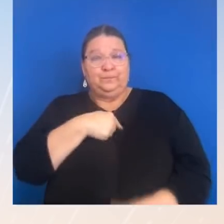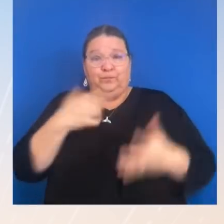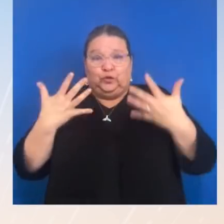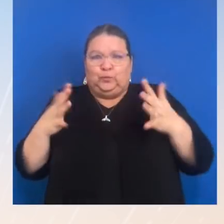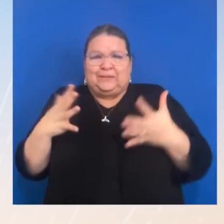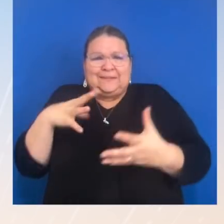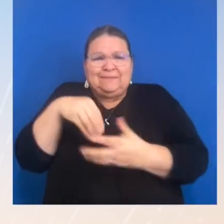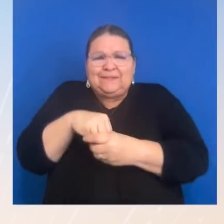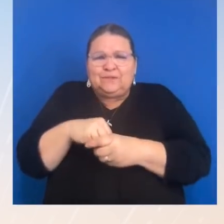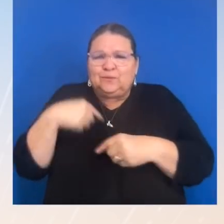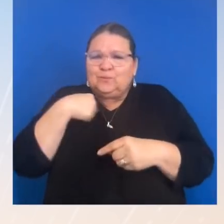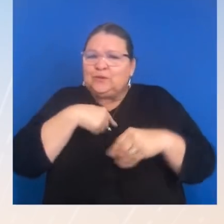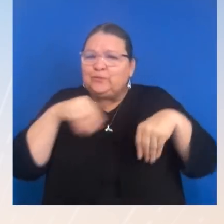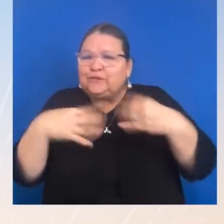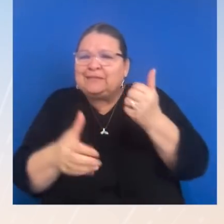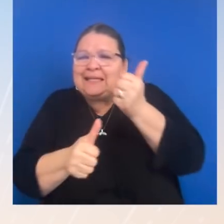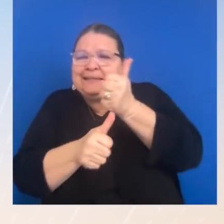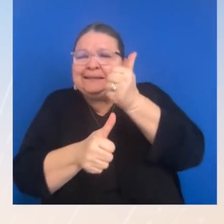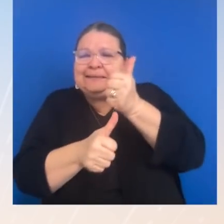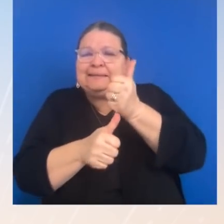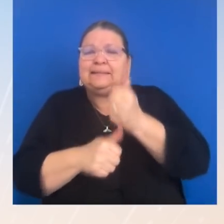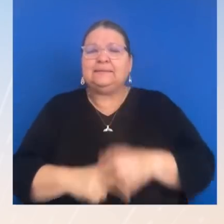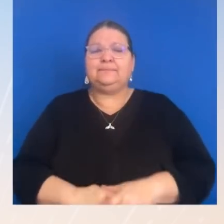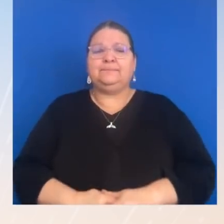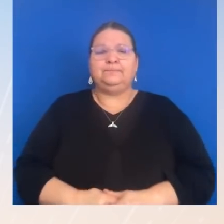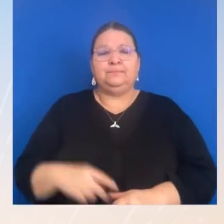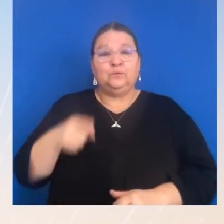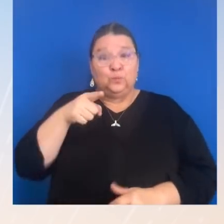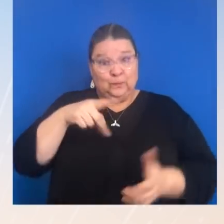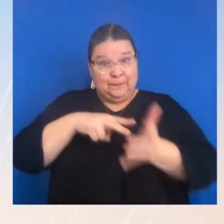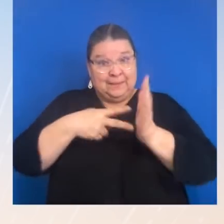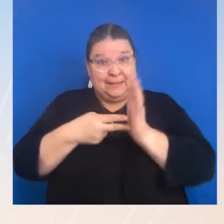Ms. Psaki: With the U.S. military going and engaging in Ukraine and fighting a war against Russia?